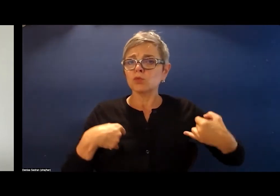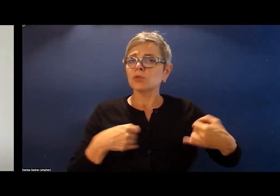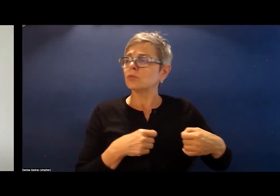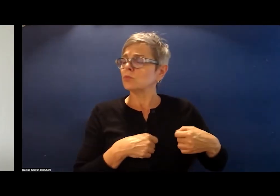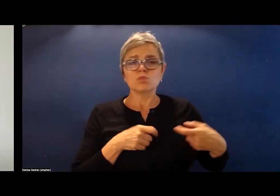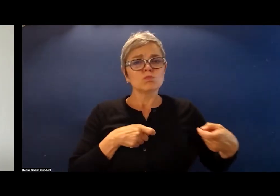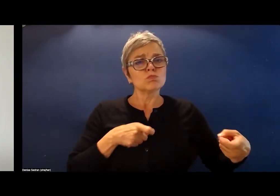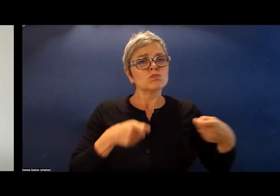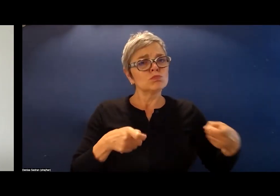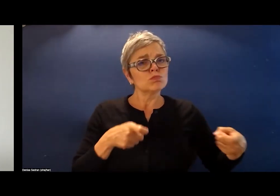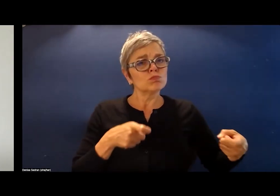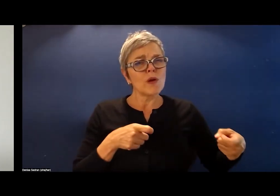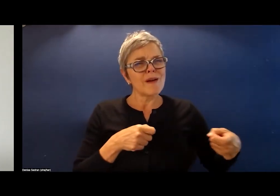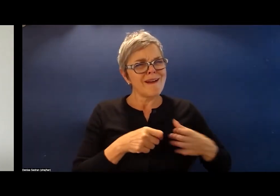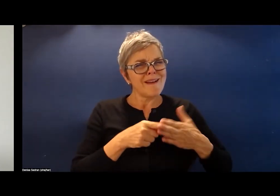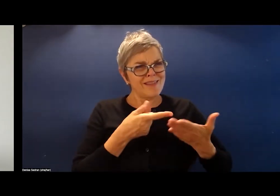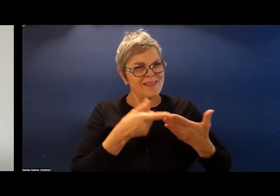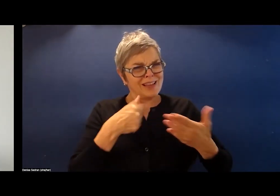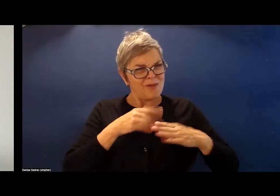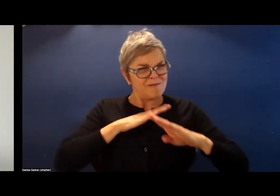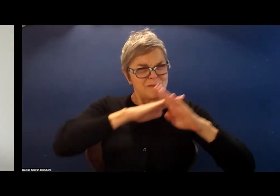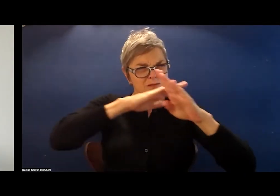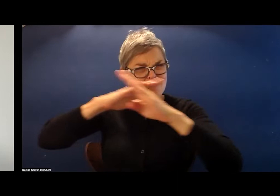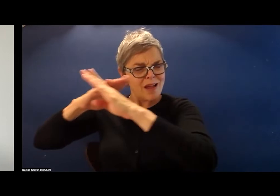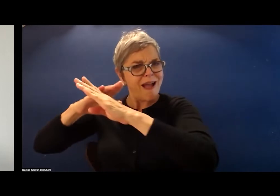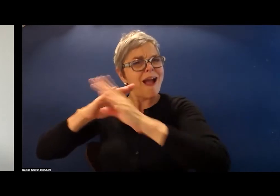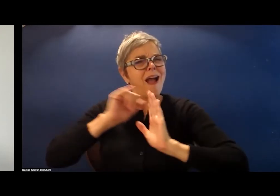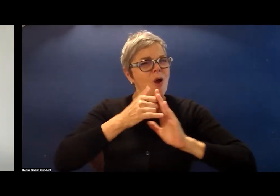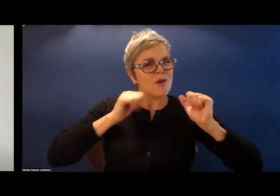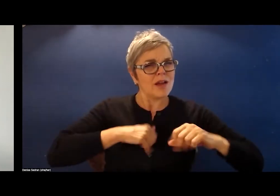And how can we break down some of those barriers to access?